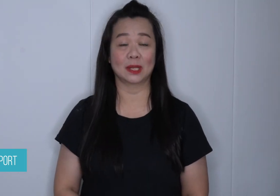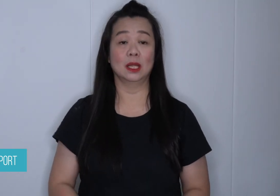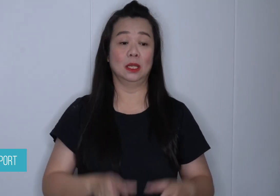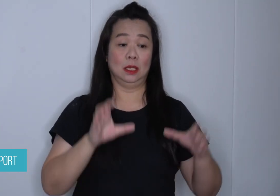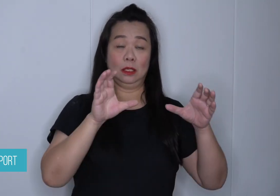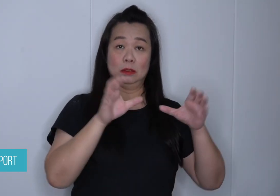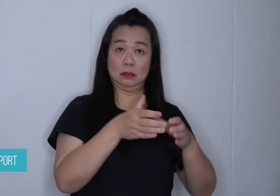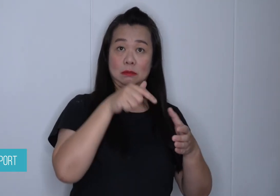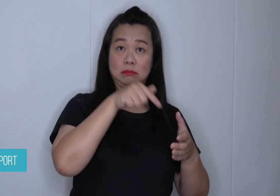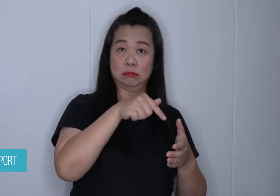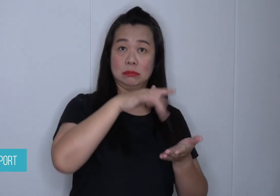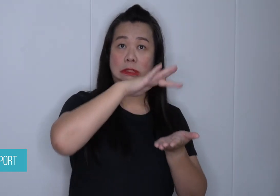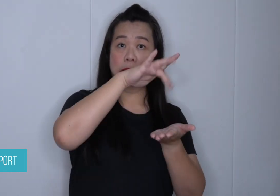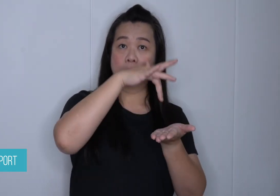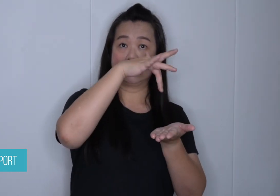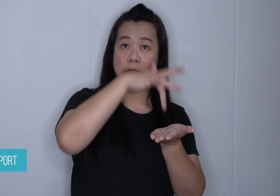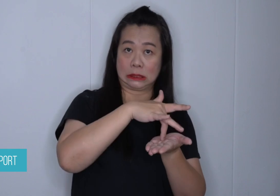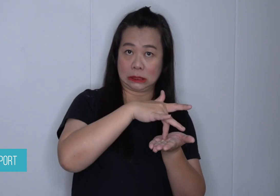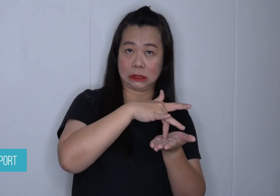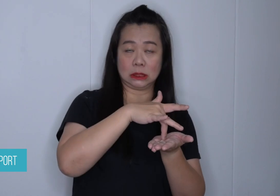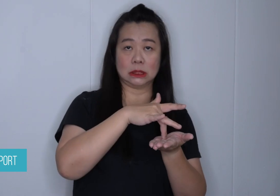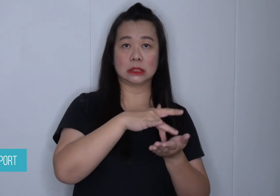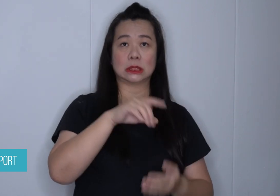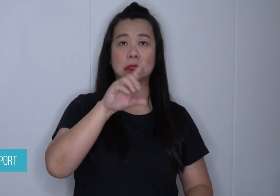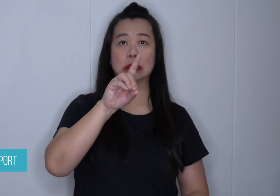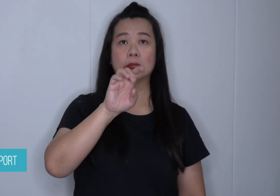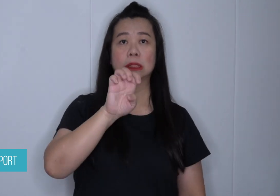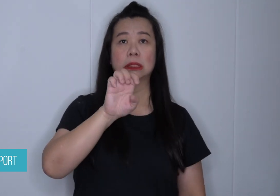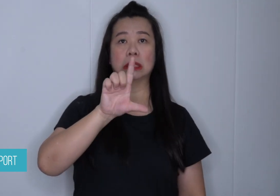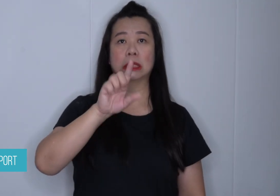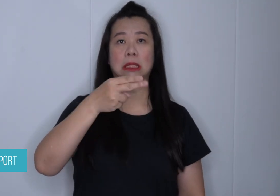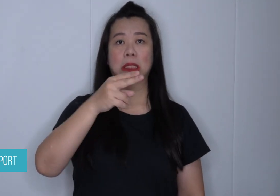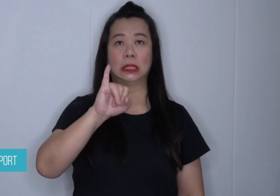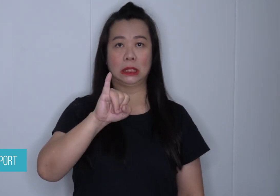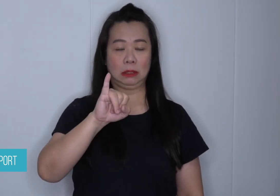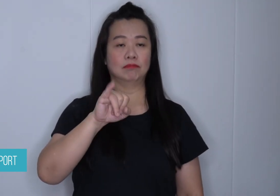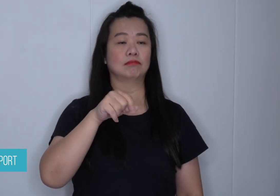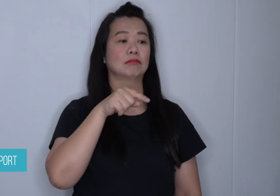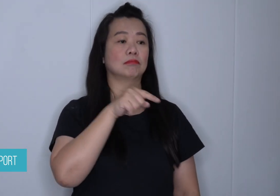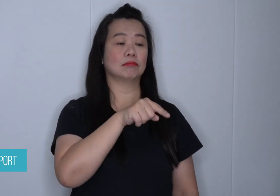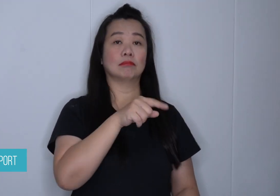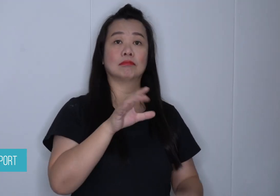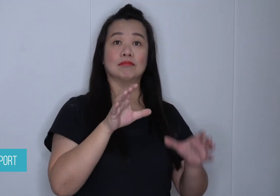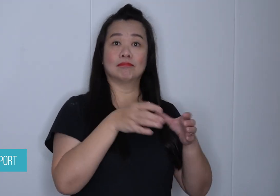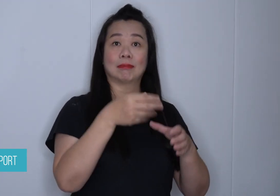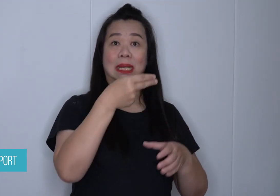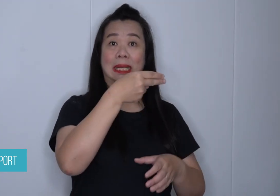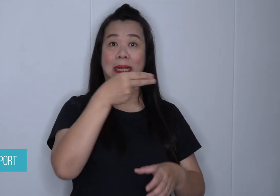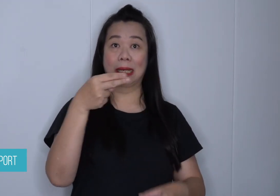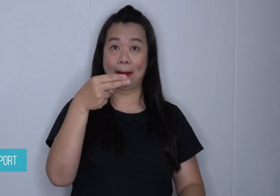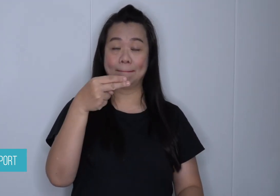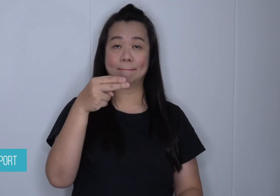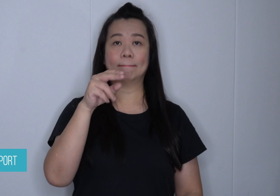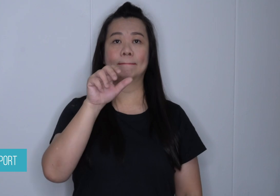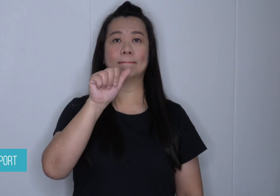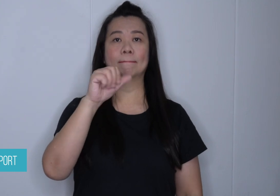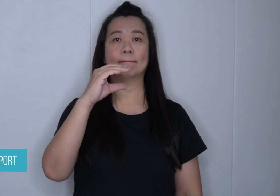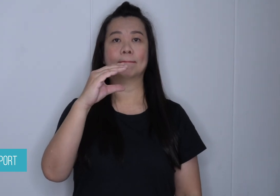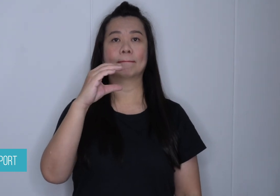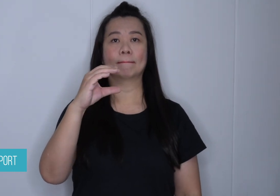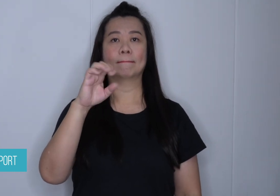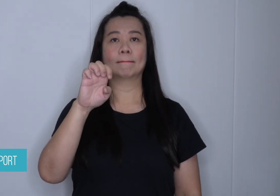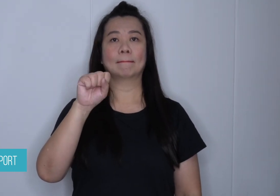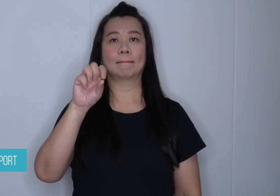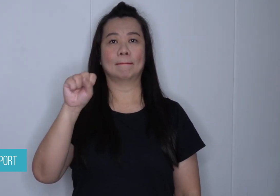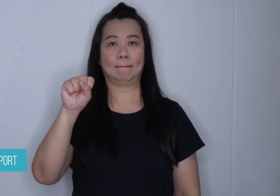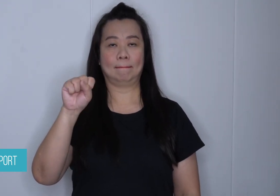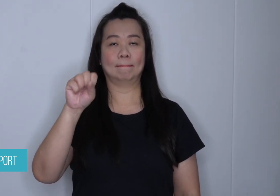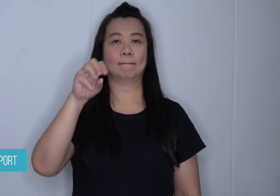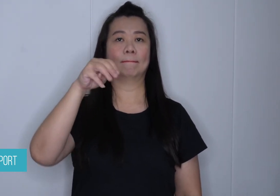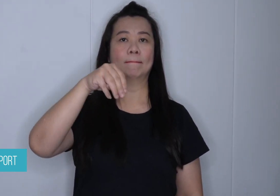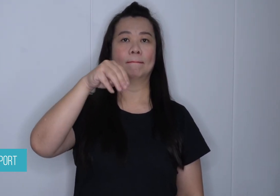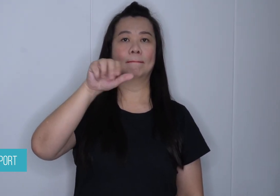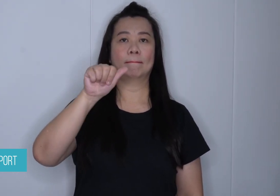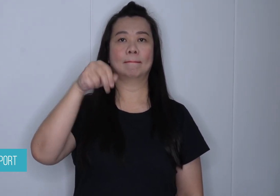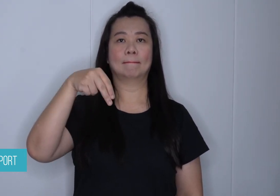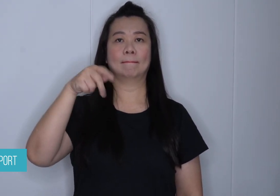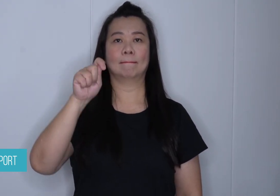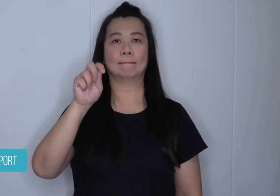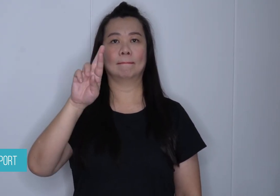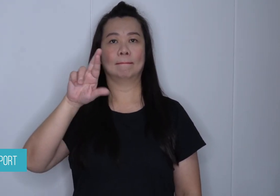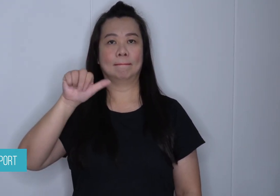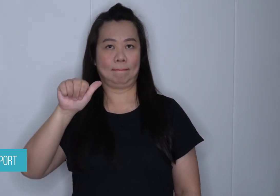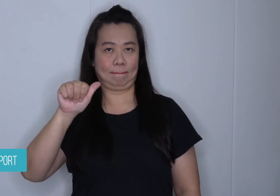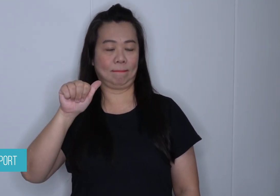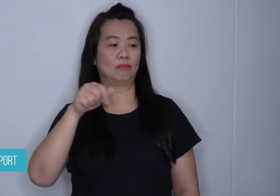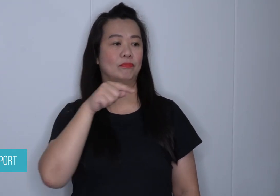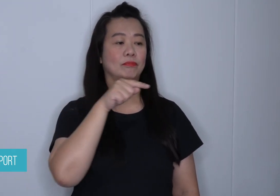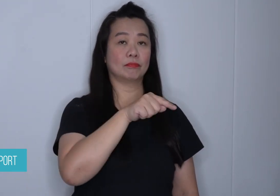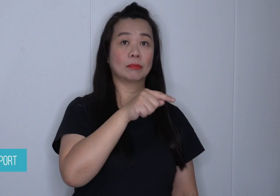A Delhi-based organisation named Access Mantra says that there